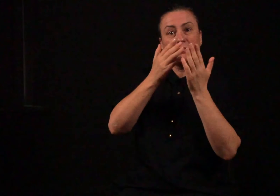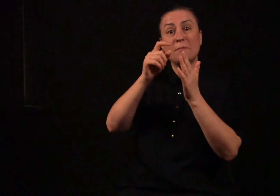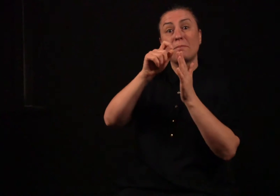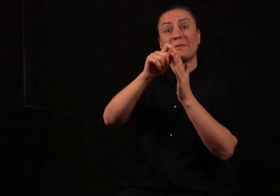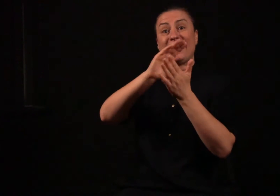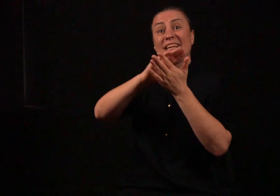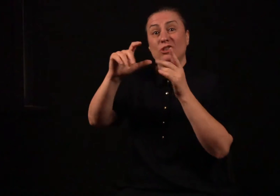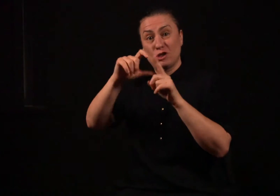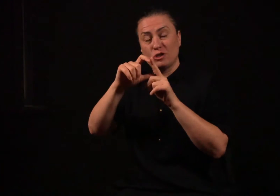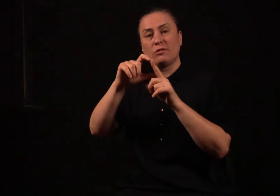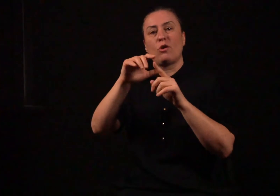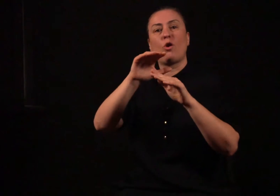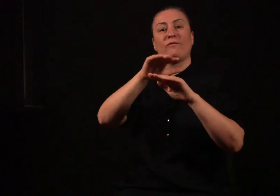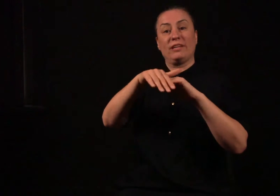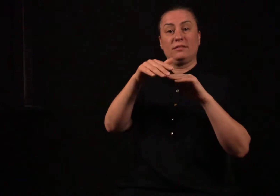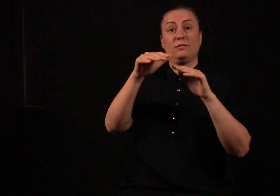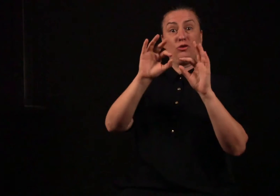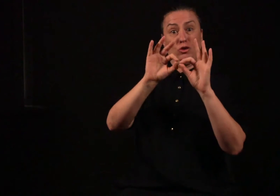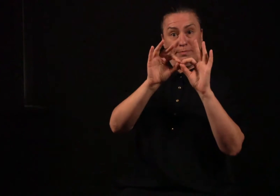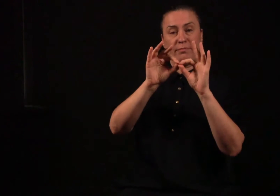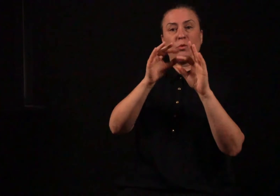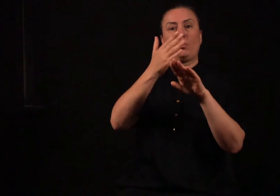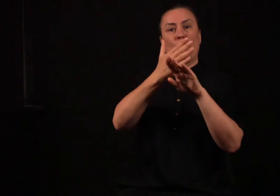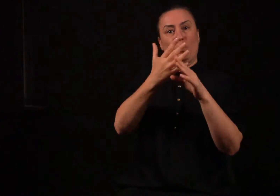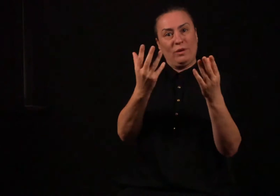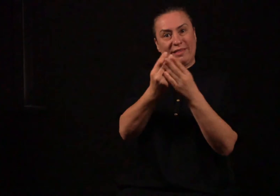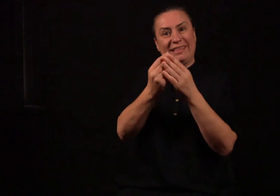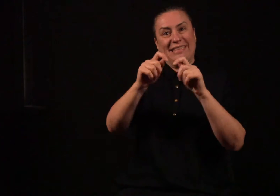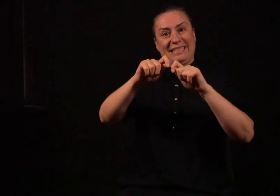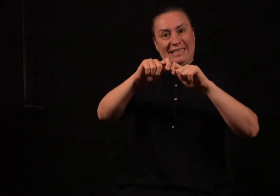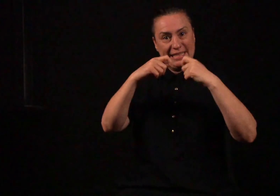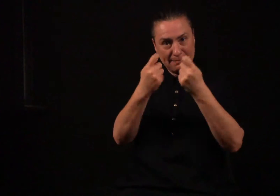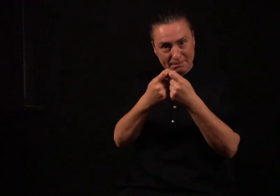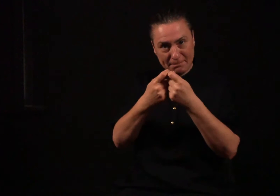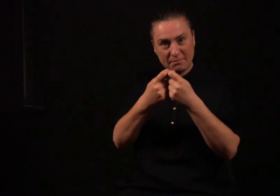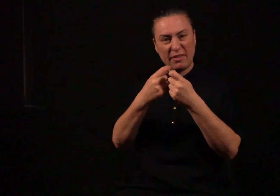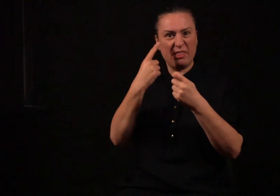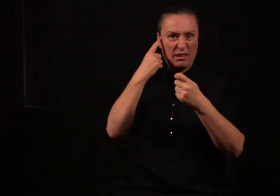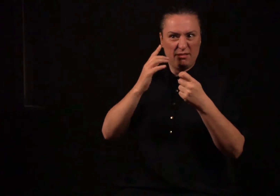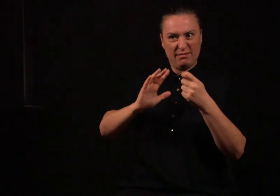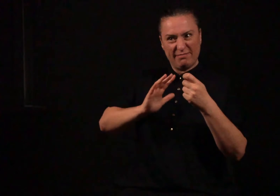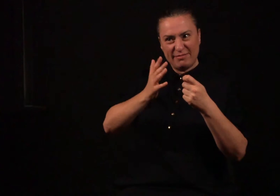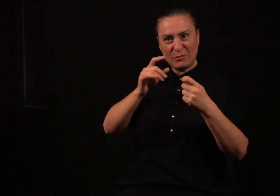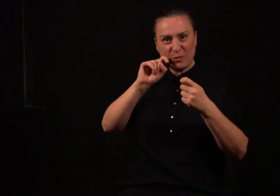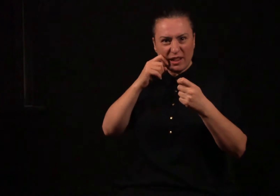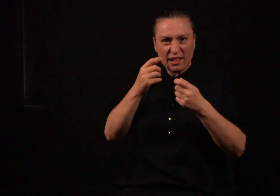Now, Kirri's studying her PhD about interpreters working together in a team.